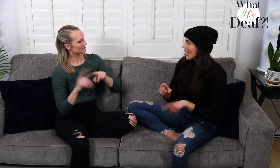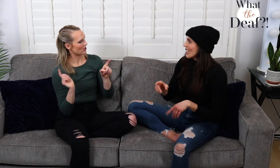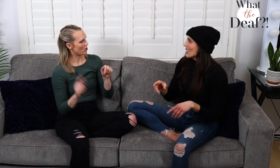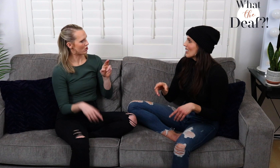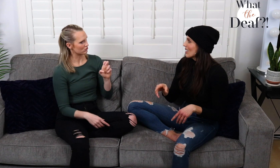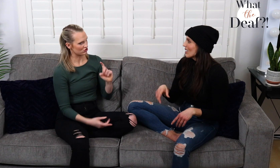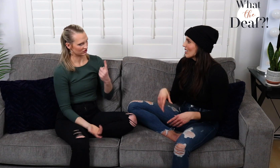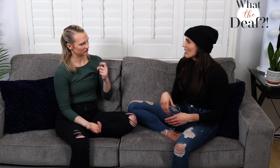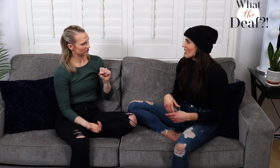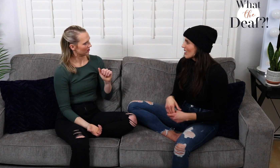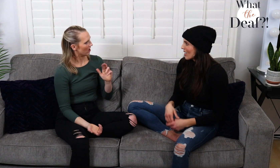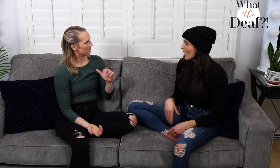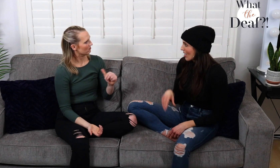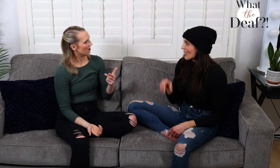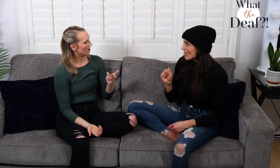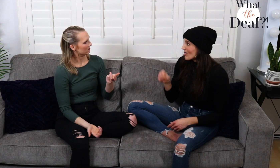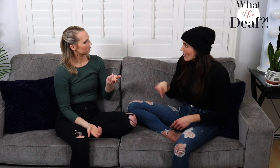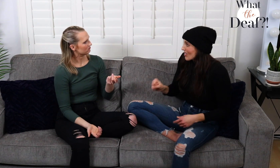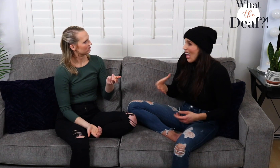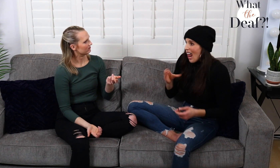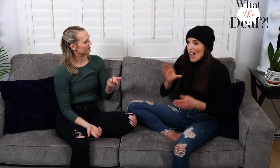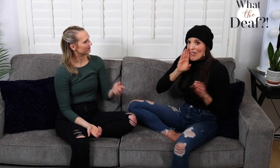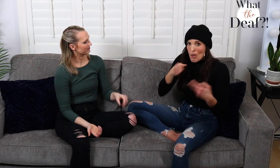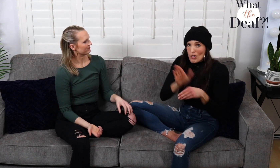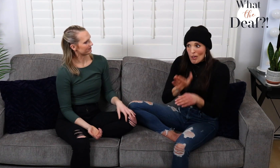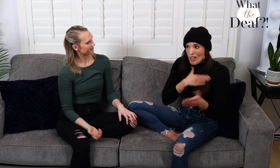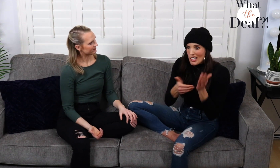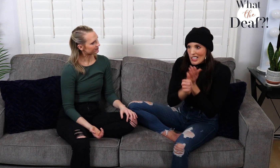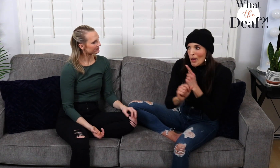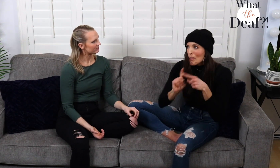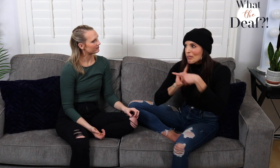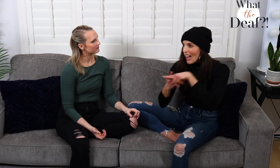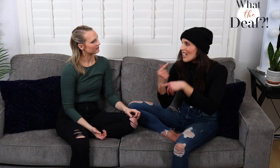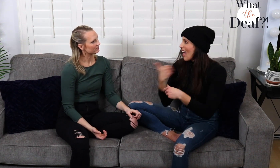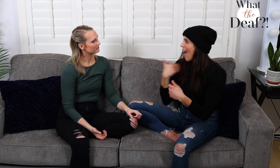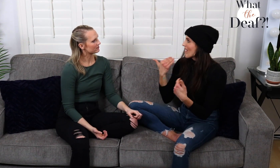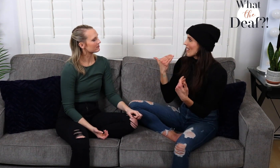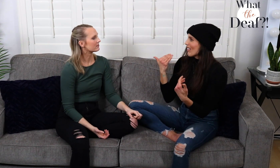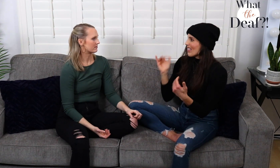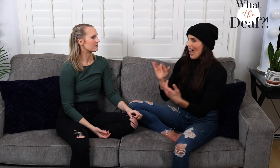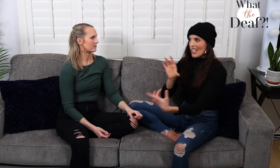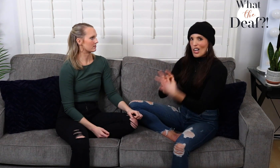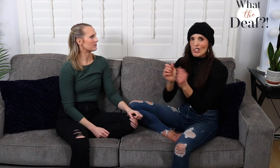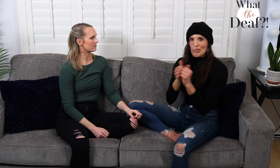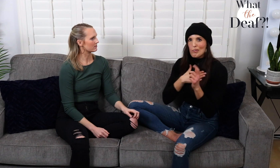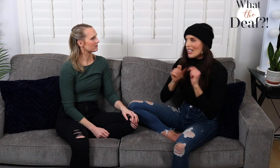but you were just Sarah. - Right, and I just focus on my skills. Plus I was able to have that connection